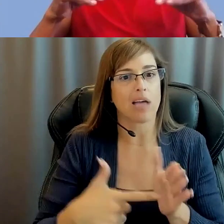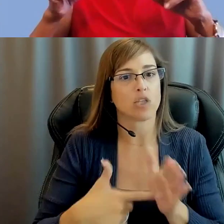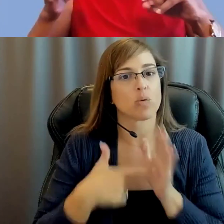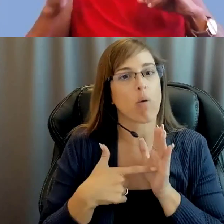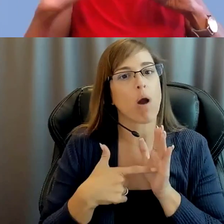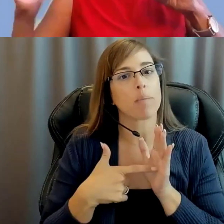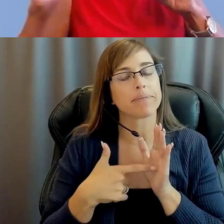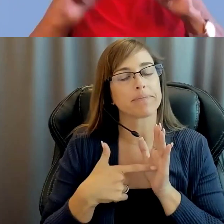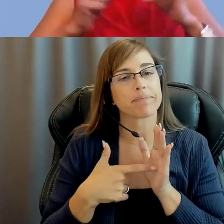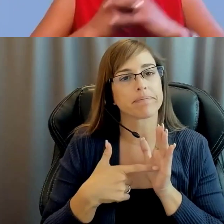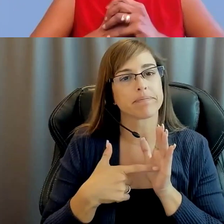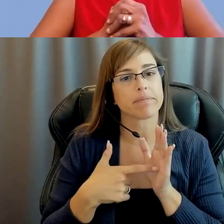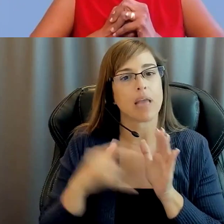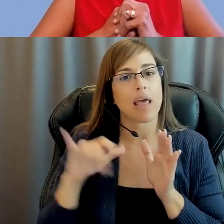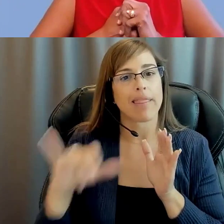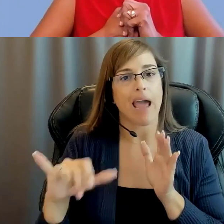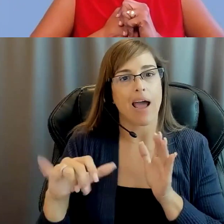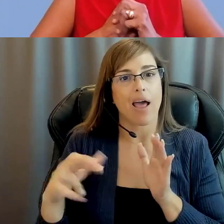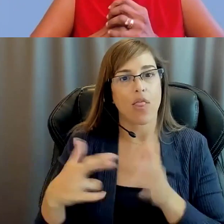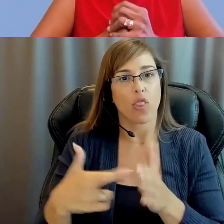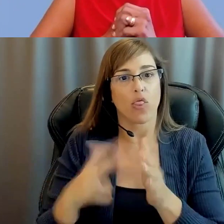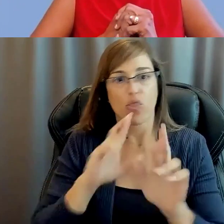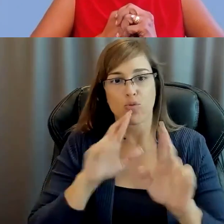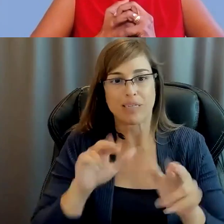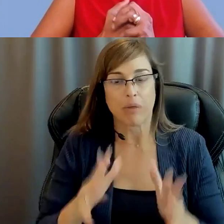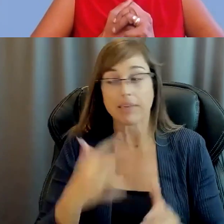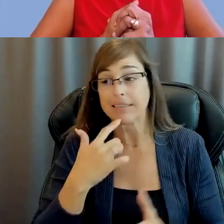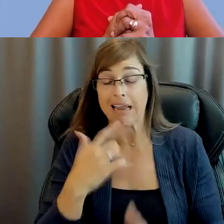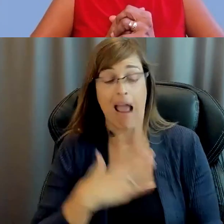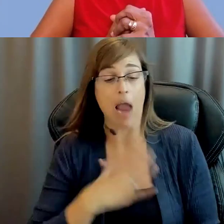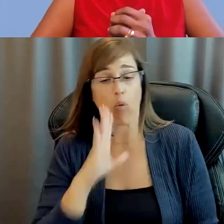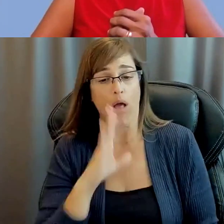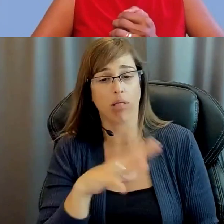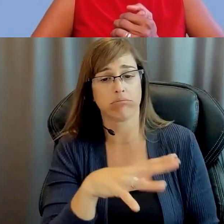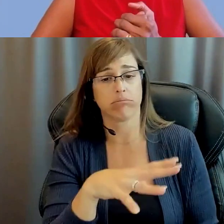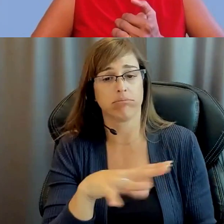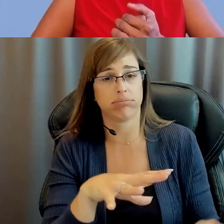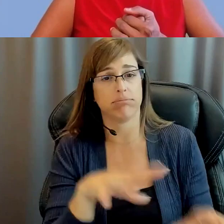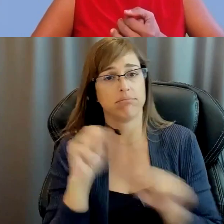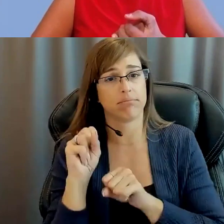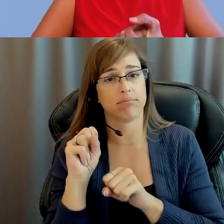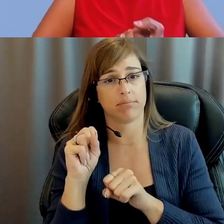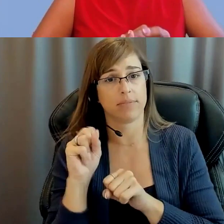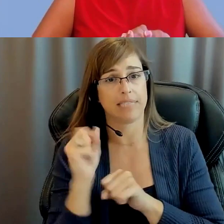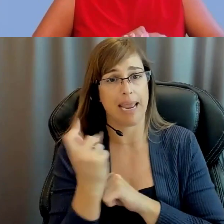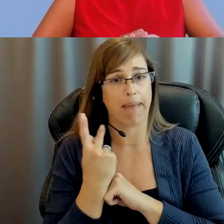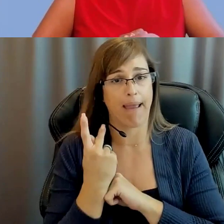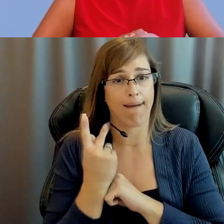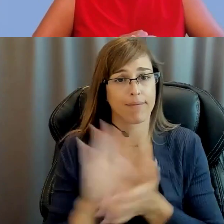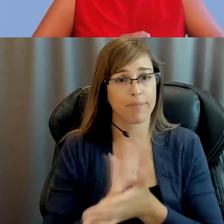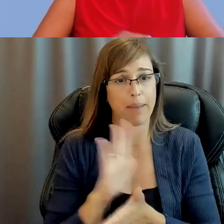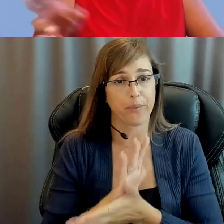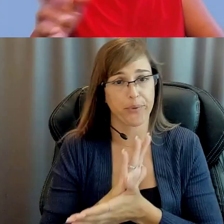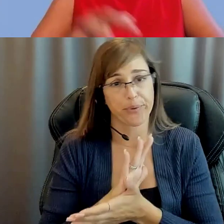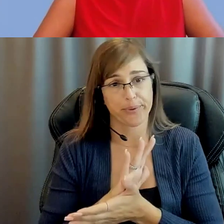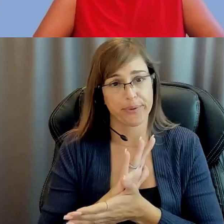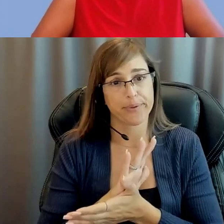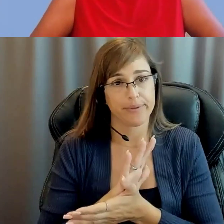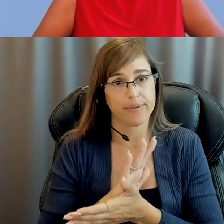that the respondent signs that I will retract the paper, but we recommend usually, yes. Yeah, I think ... Dr. Patricia Valdez: Retraction ..